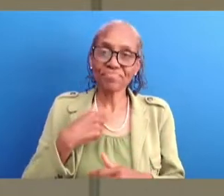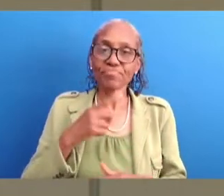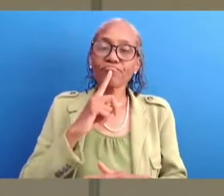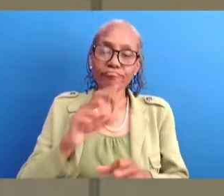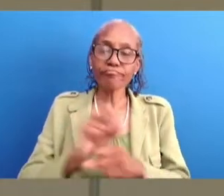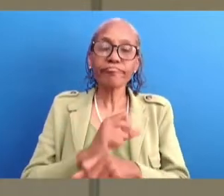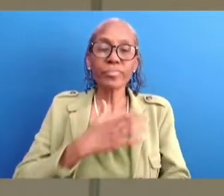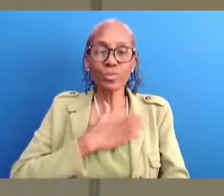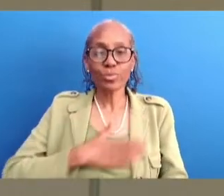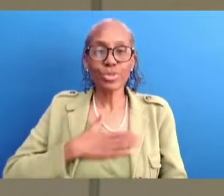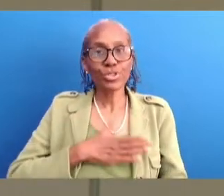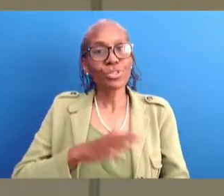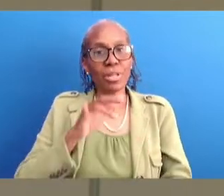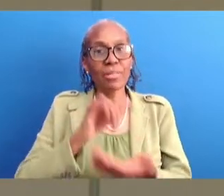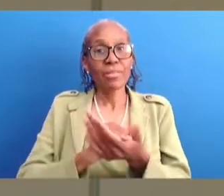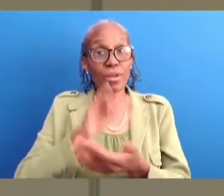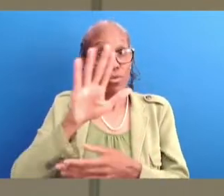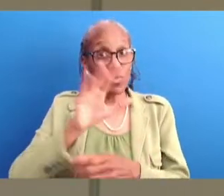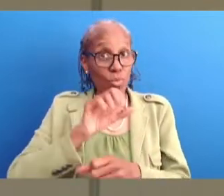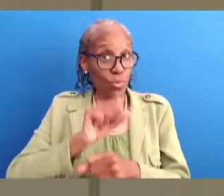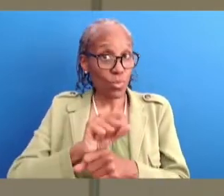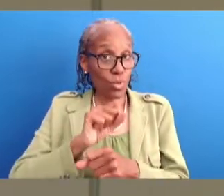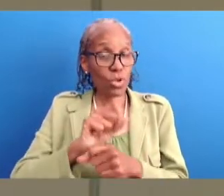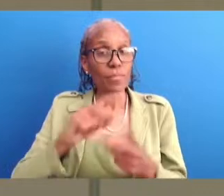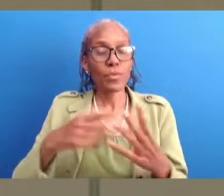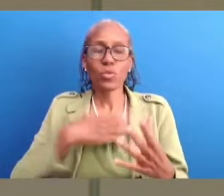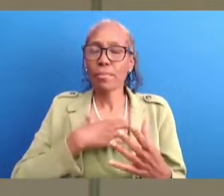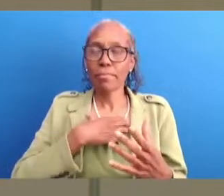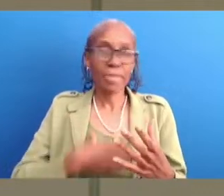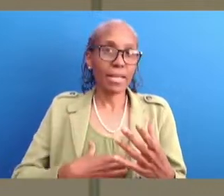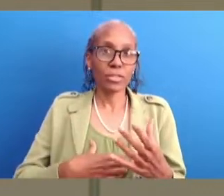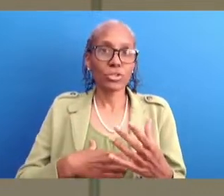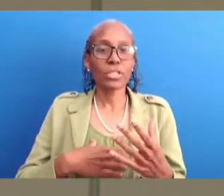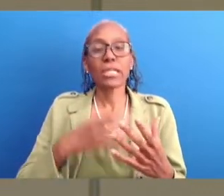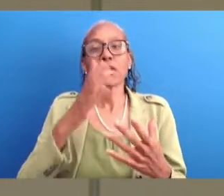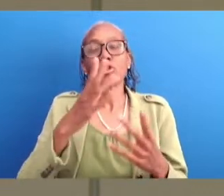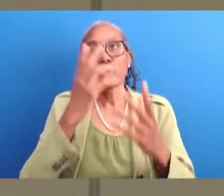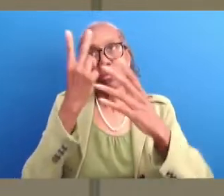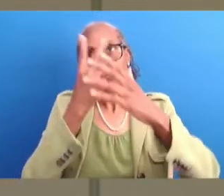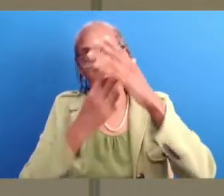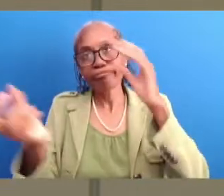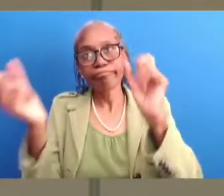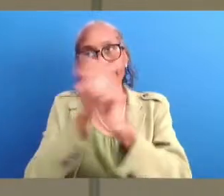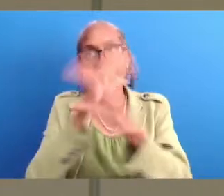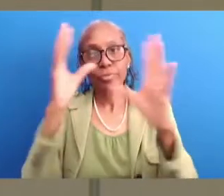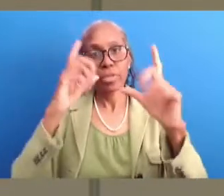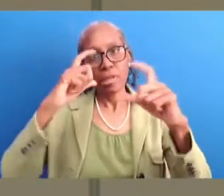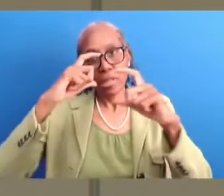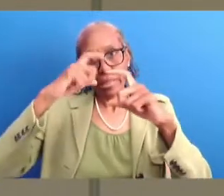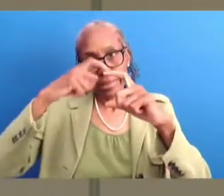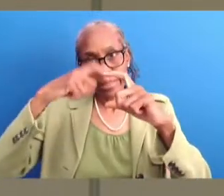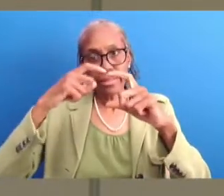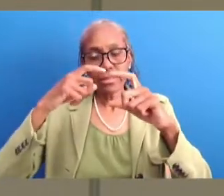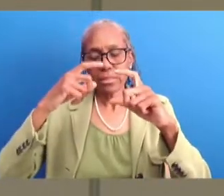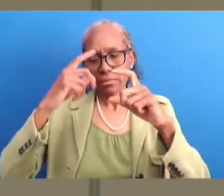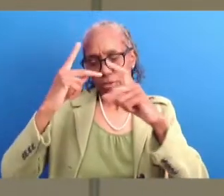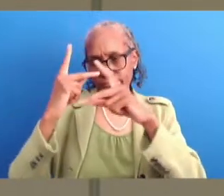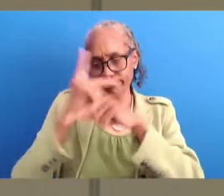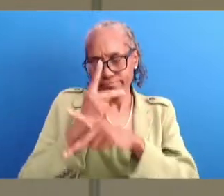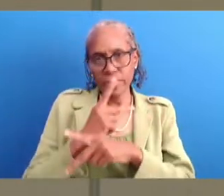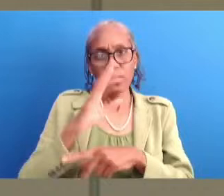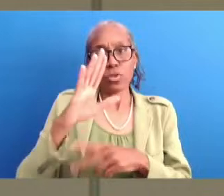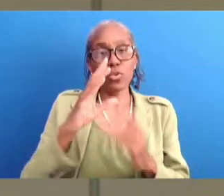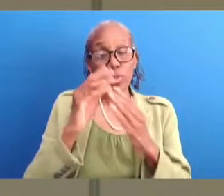AND JUST LETTING YOU KNOW HOW